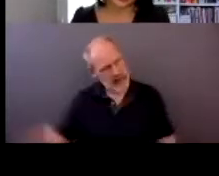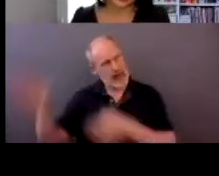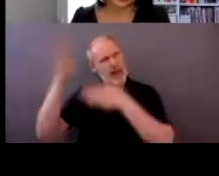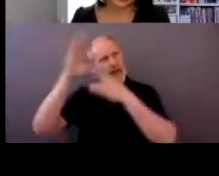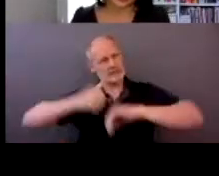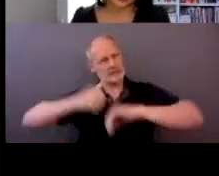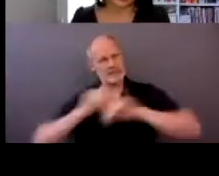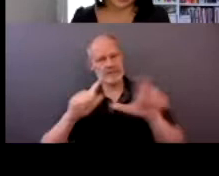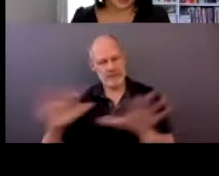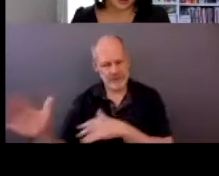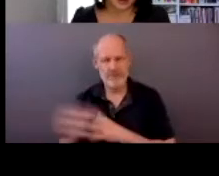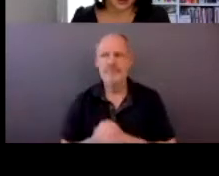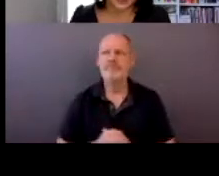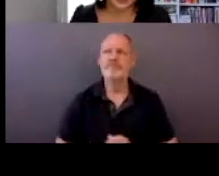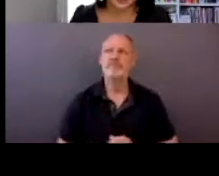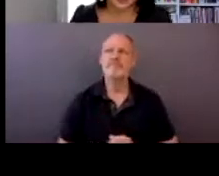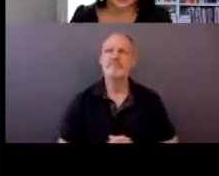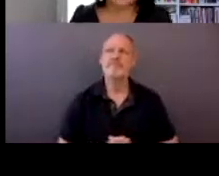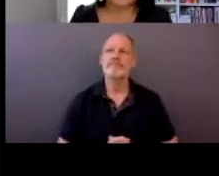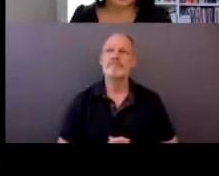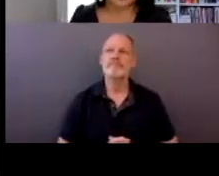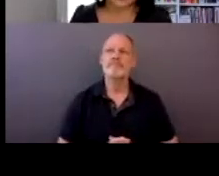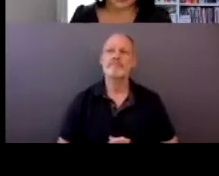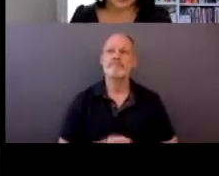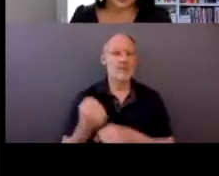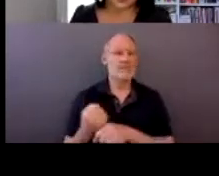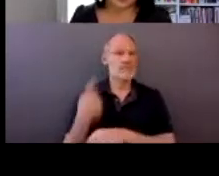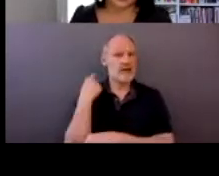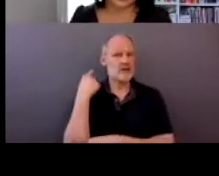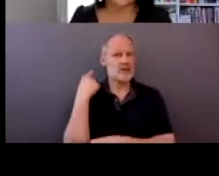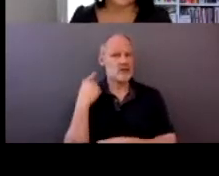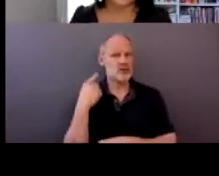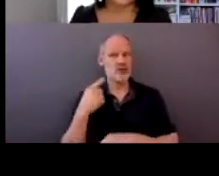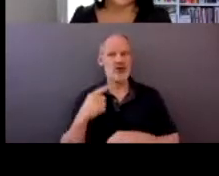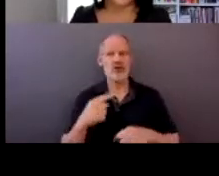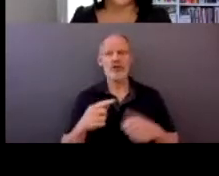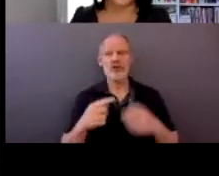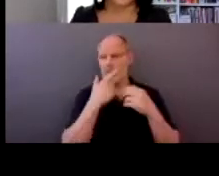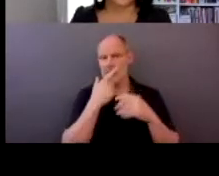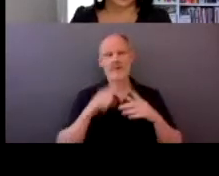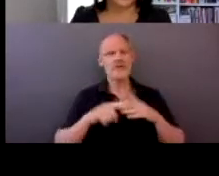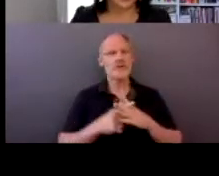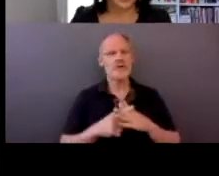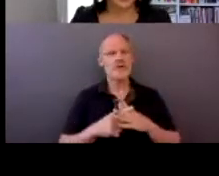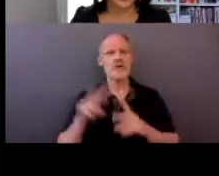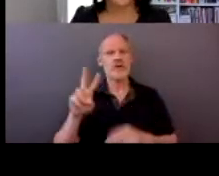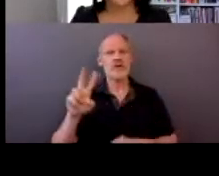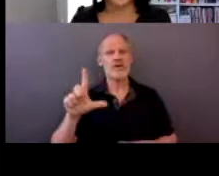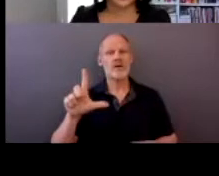launched a blog. Now we actually offer exhibition overview blog posts of every exhibition.